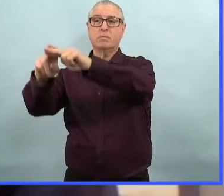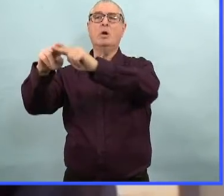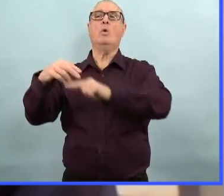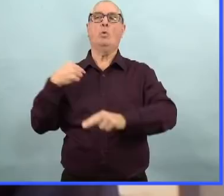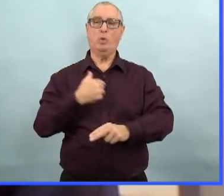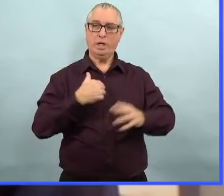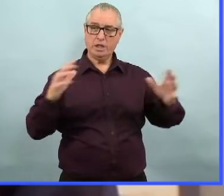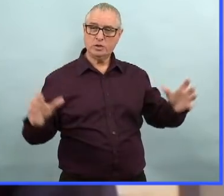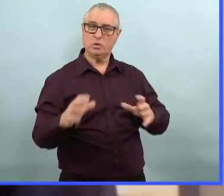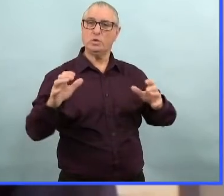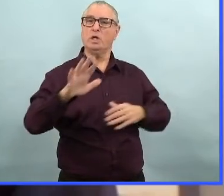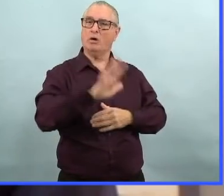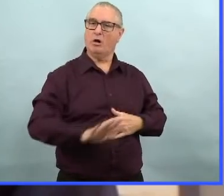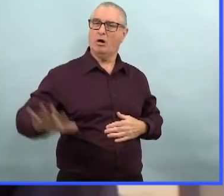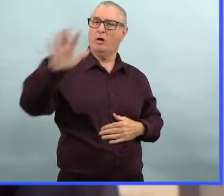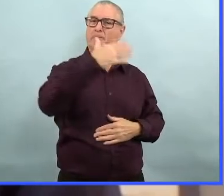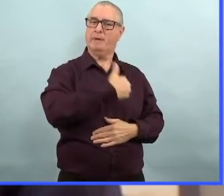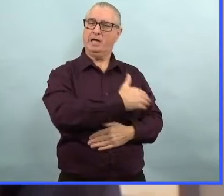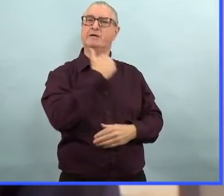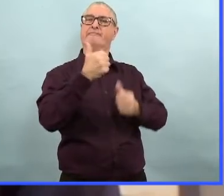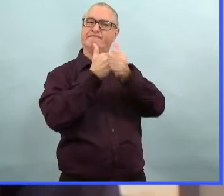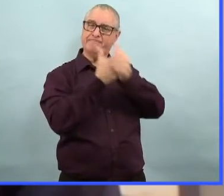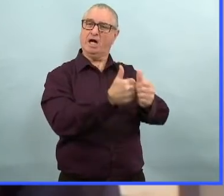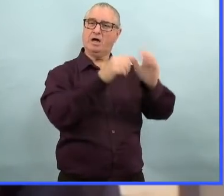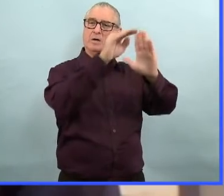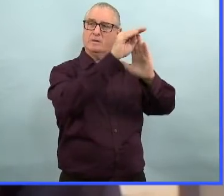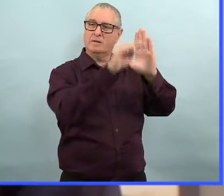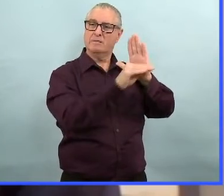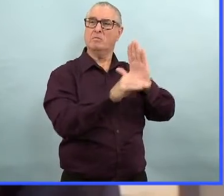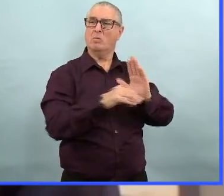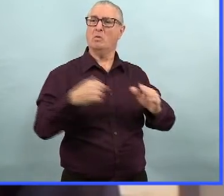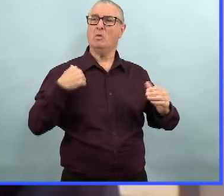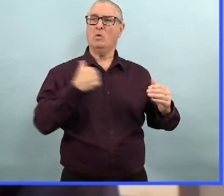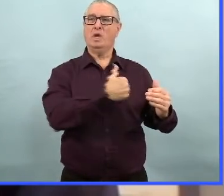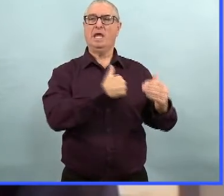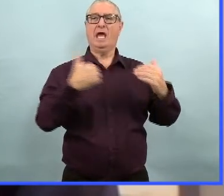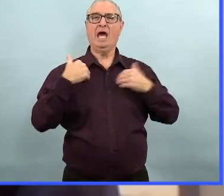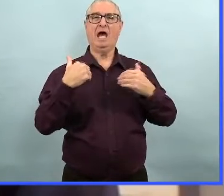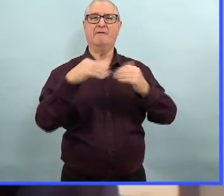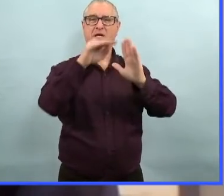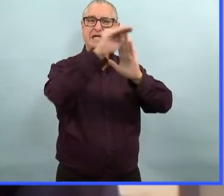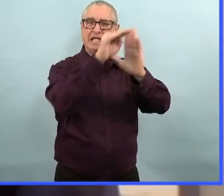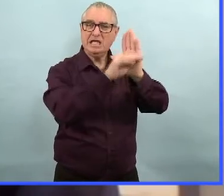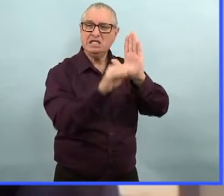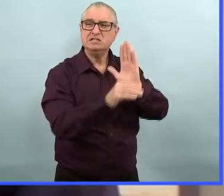that businesses can take to reduce the amount of contacts between their employees and patrons